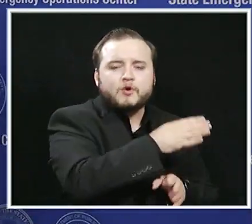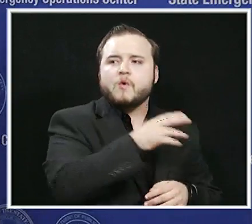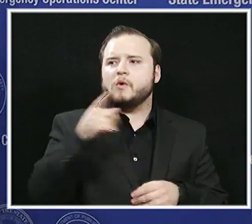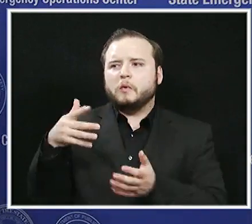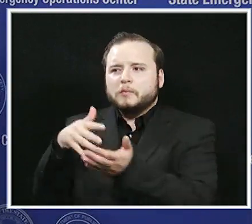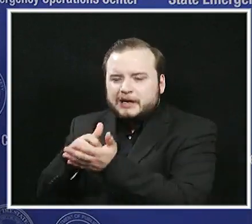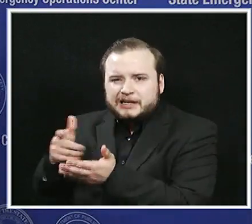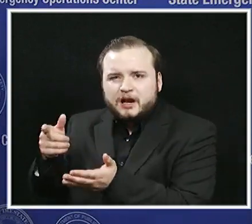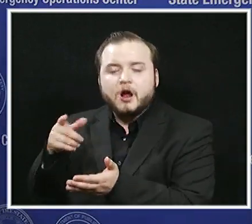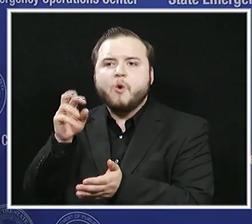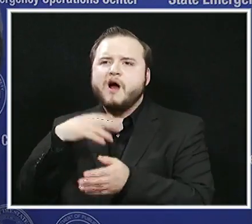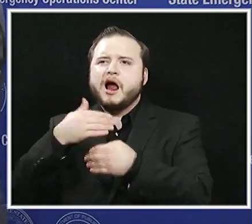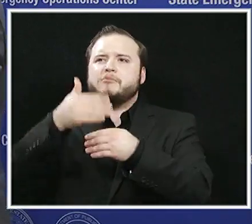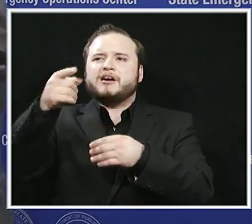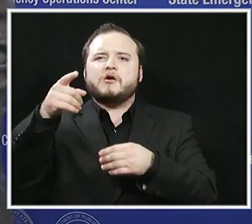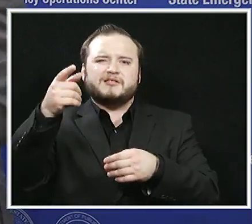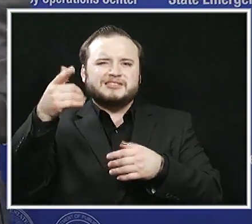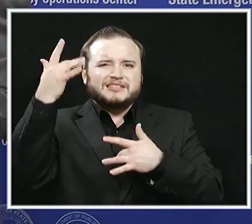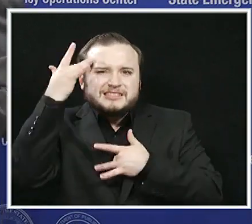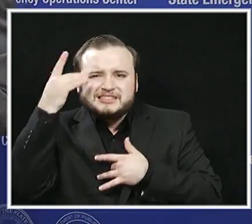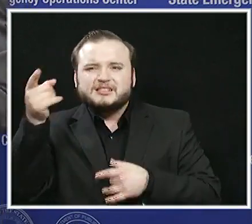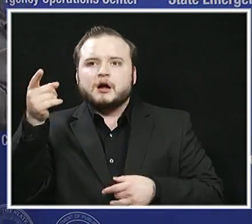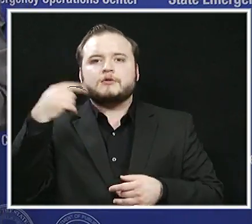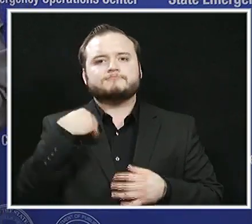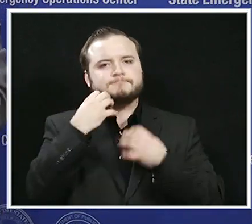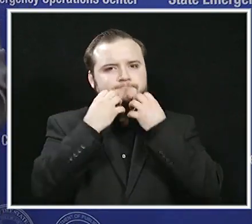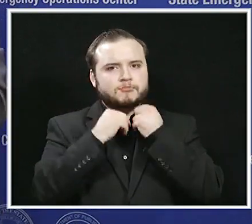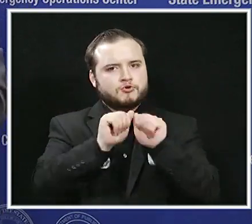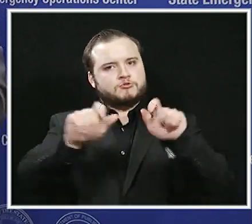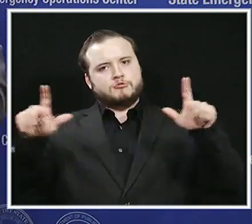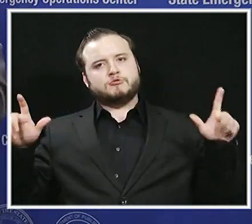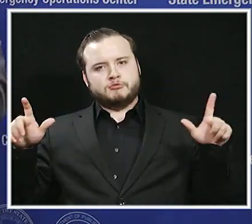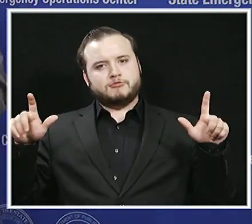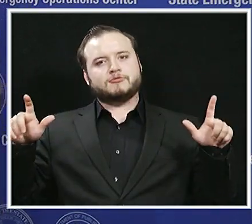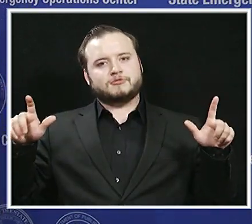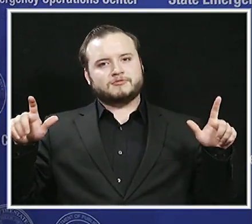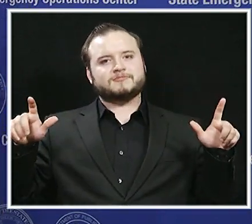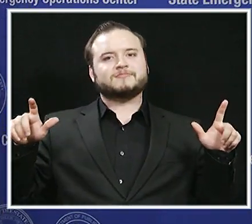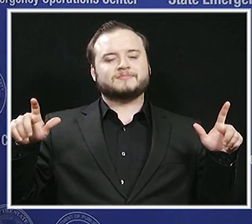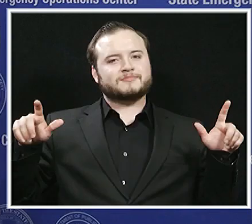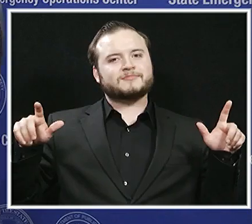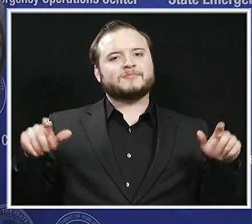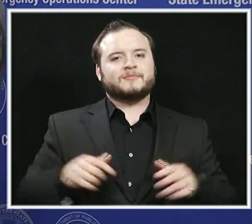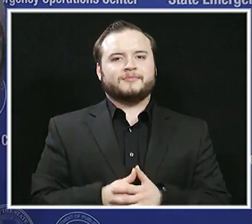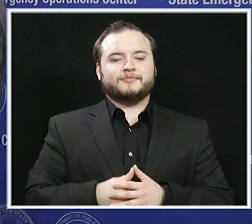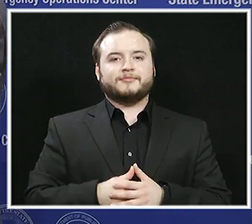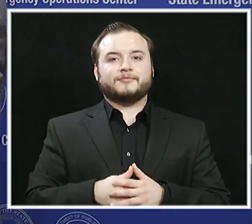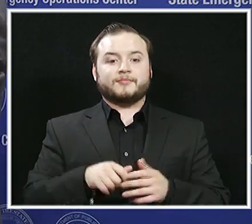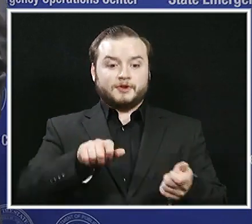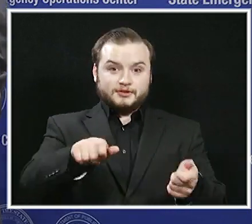It's about their neighbor and their most vulnerable neighbors to get this right. So we're able to do that. On the social setting we still have the dial down